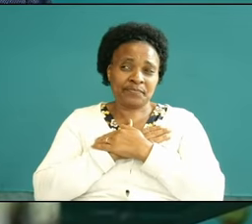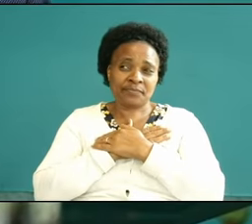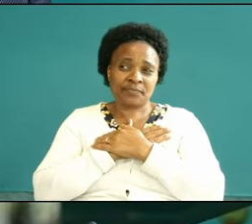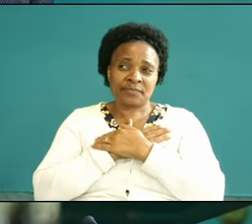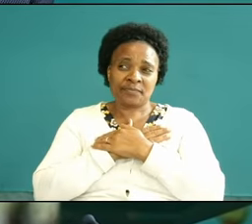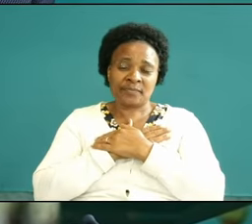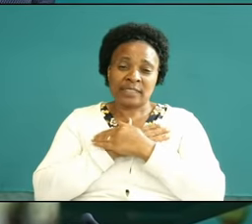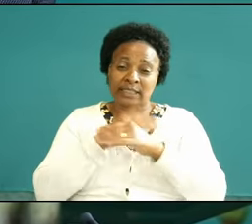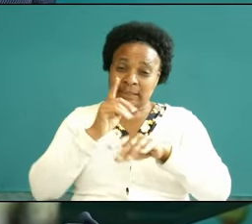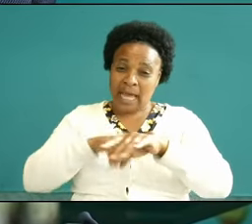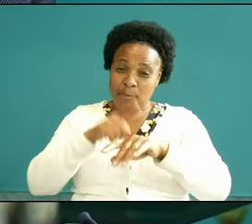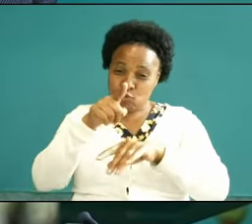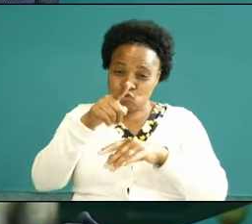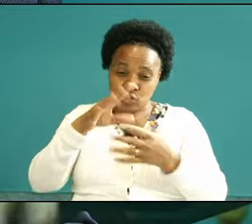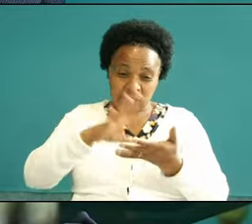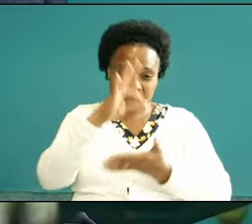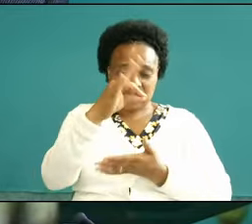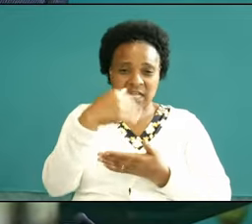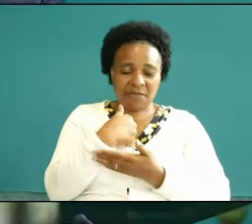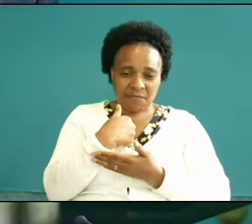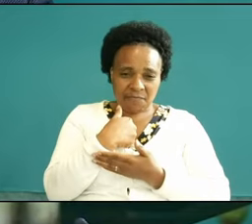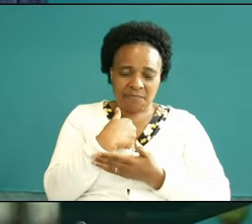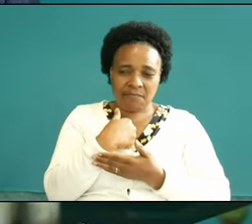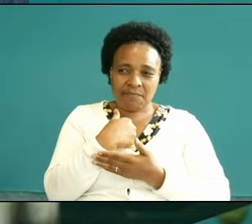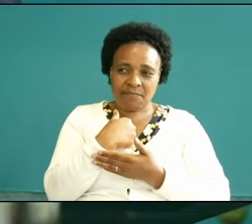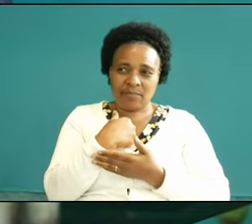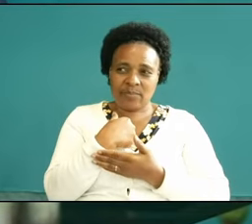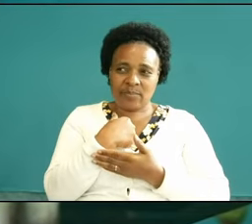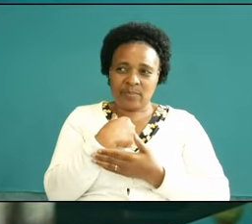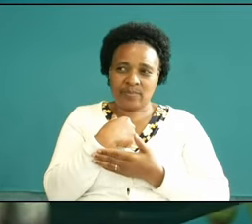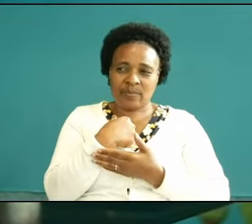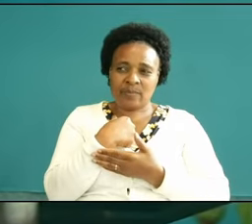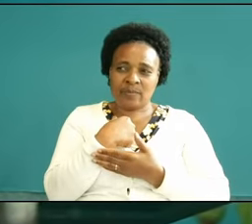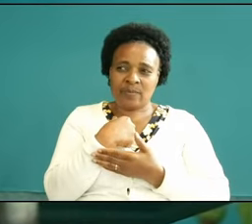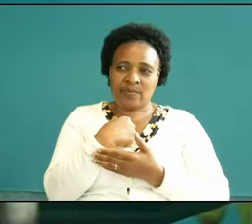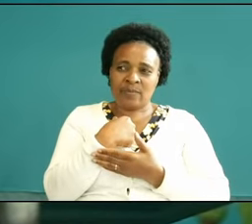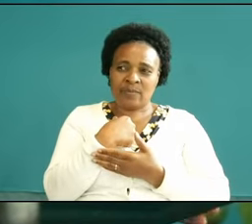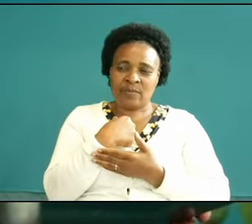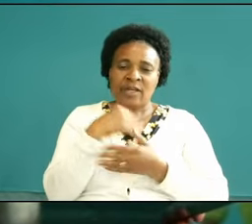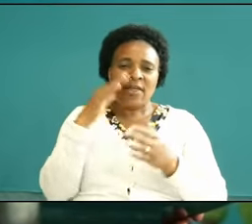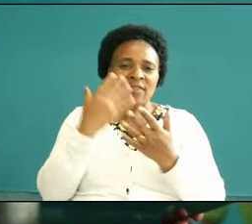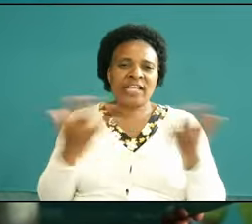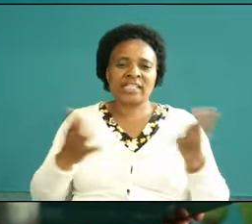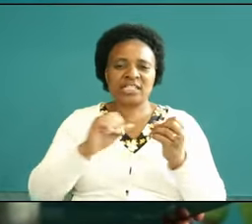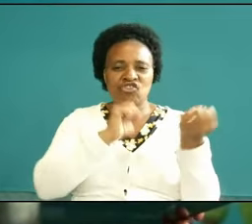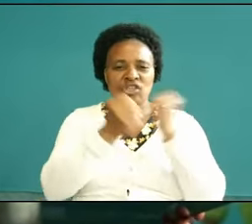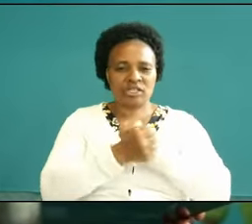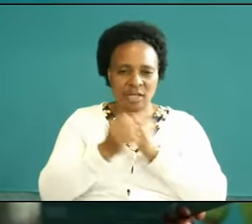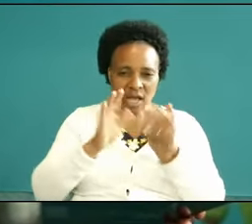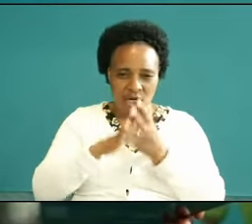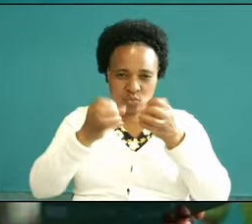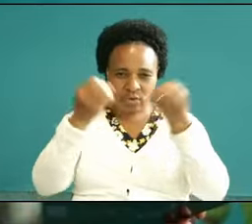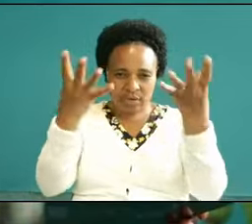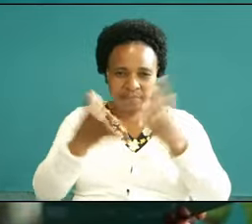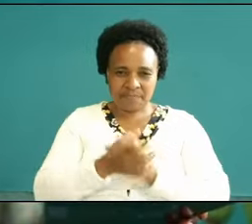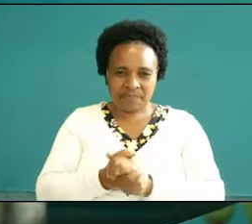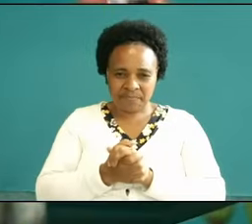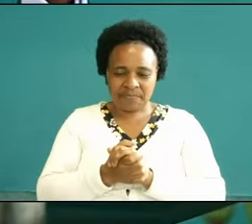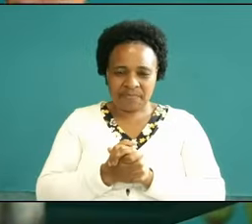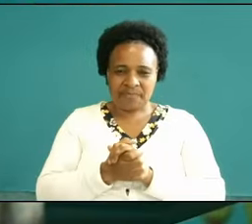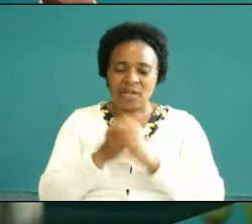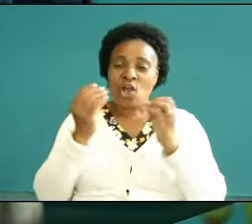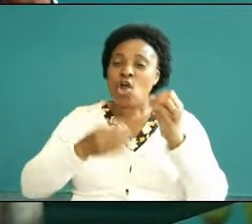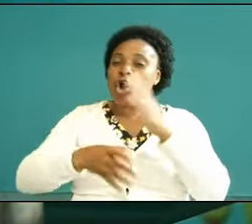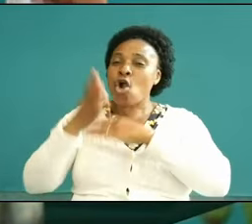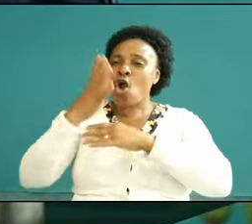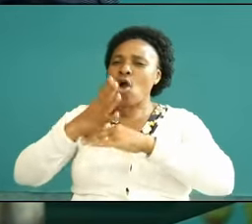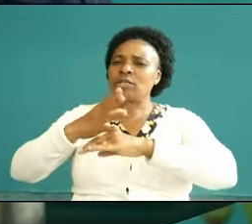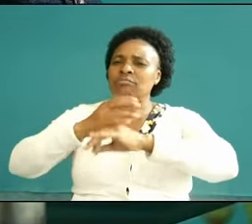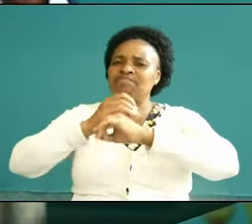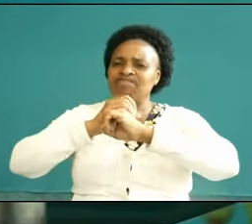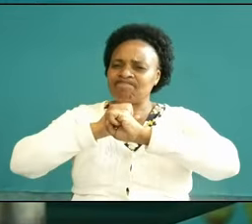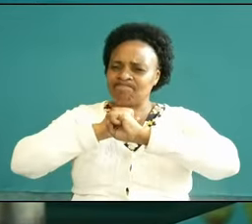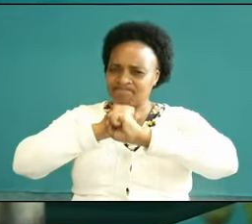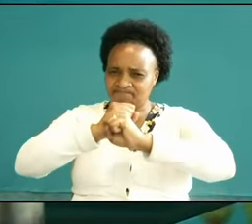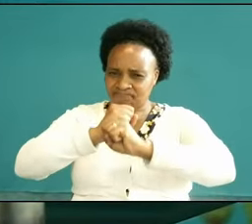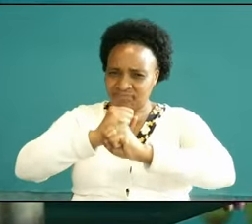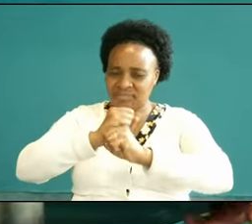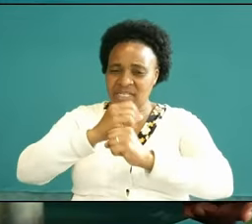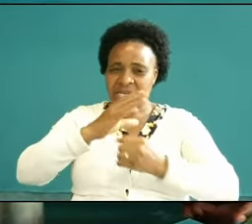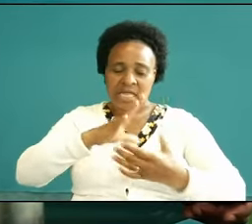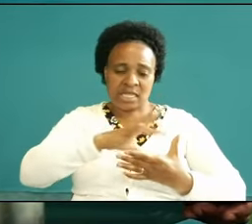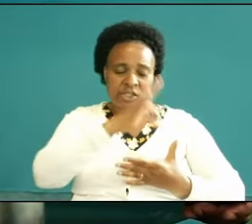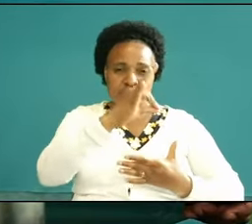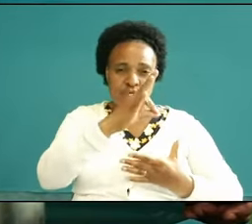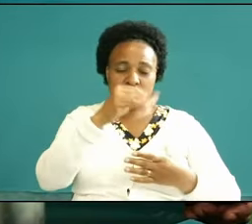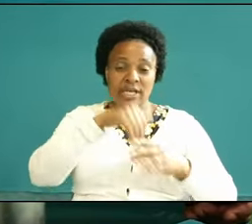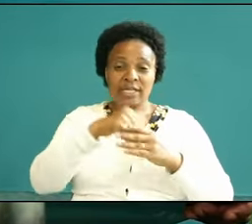spirit things change Hallelujah somebody well you find yourself in the spirit when you praying